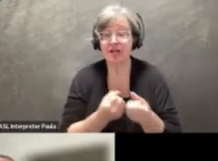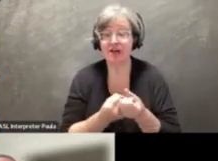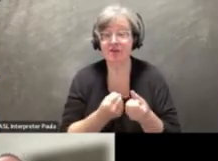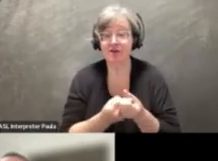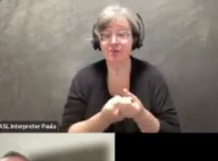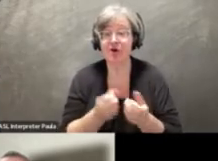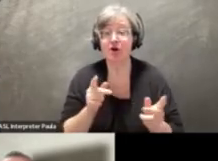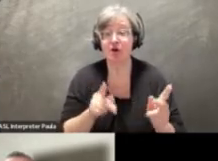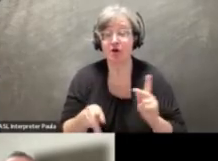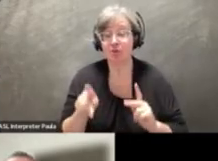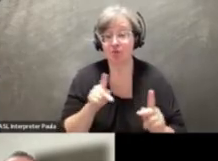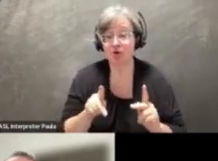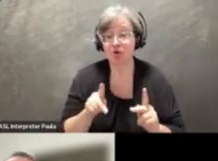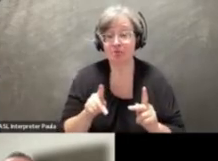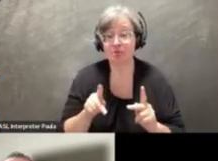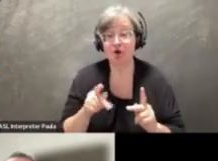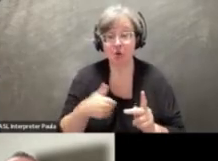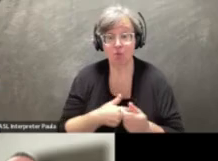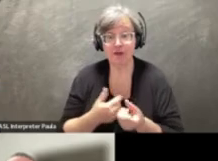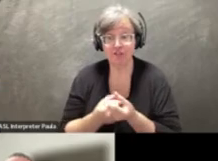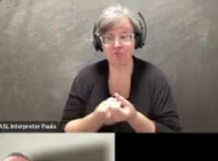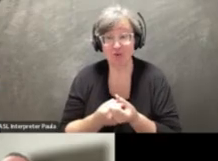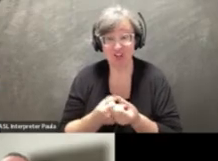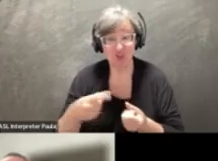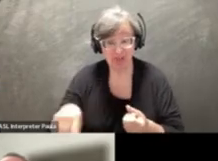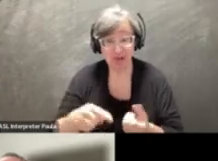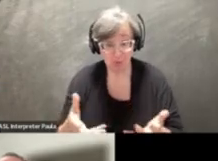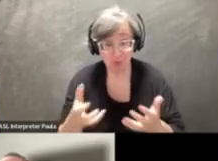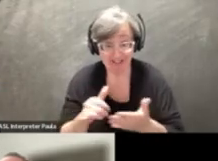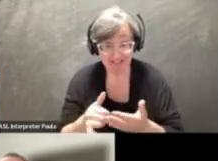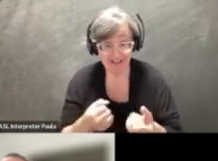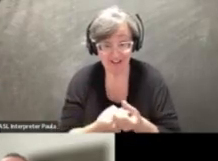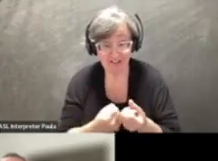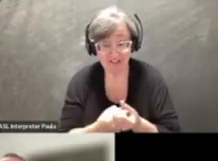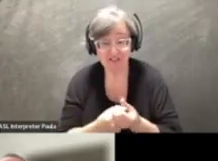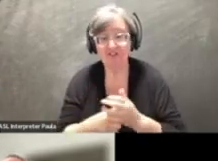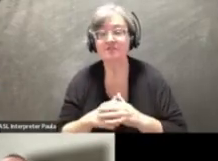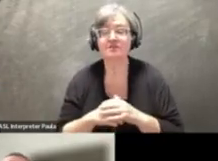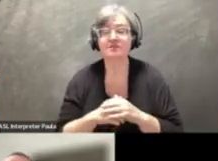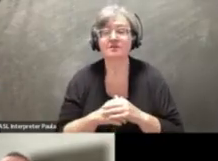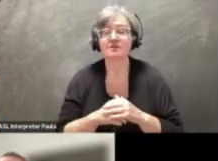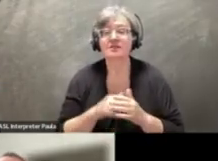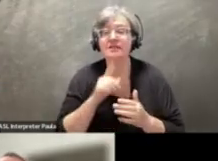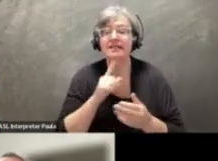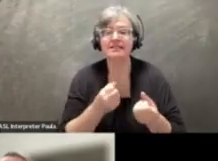people we're supporting want? Is the advocacy that we're